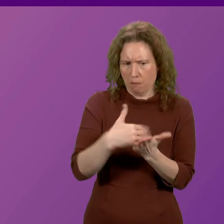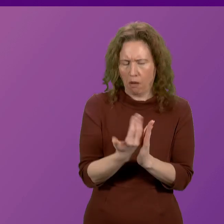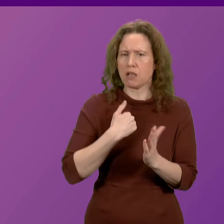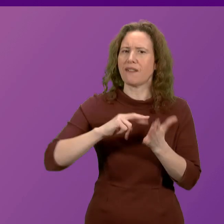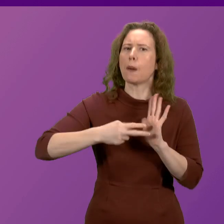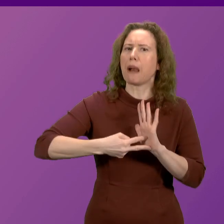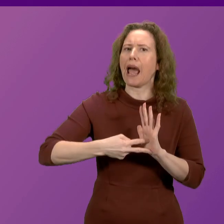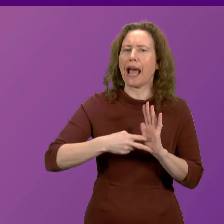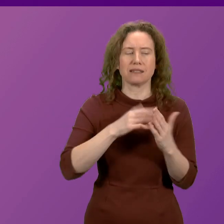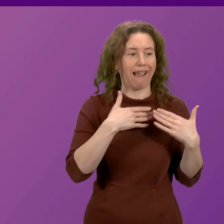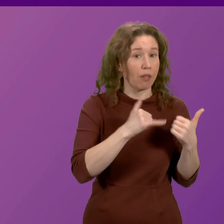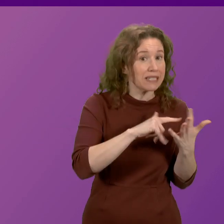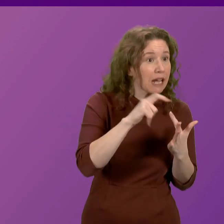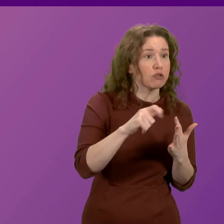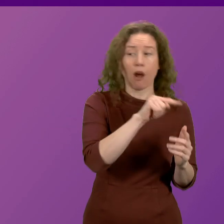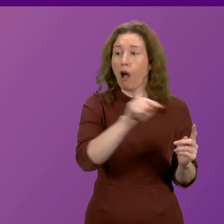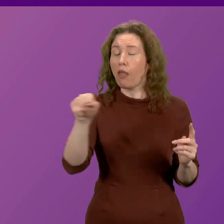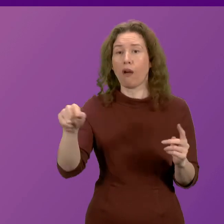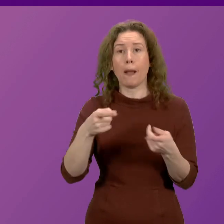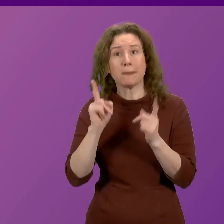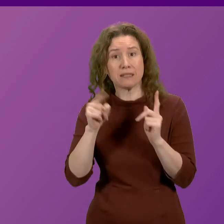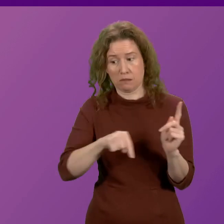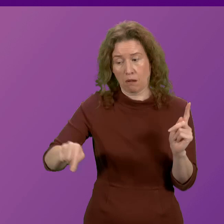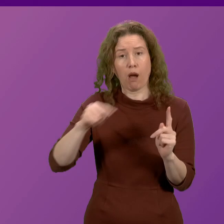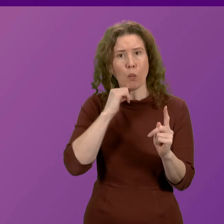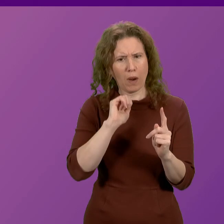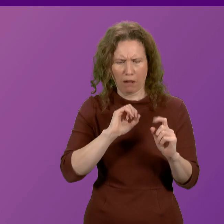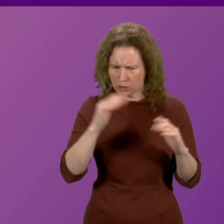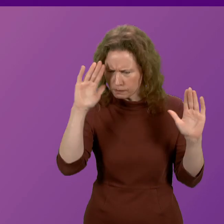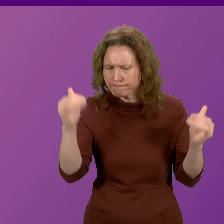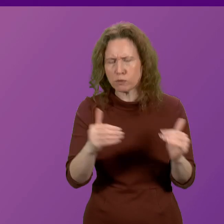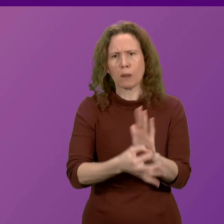that the health secretary and other ministers are taking forward in our public services.